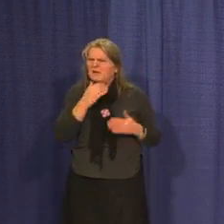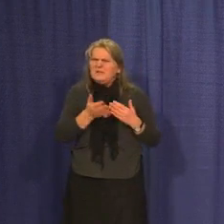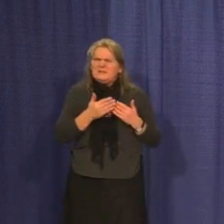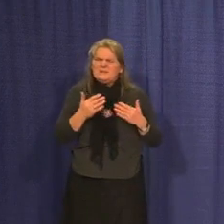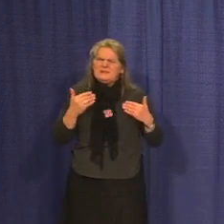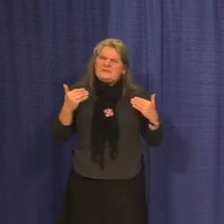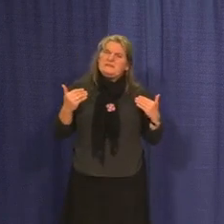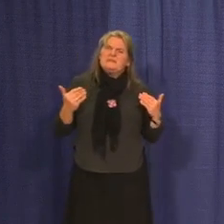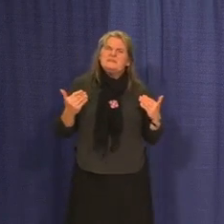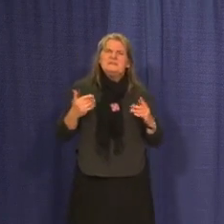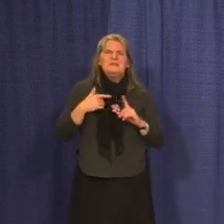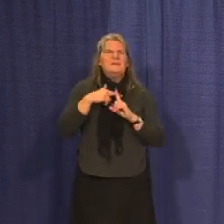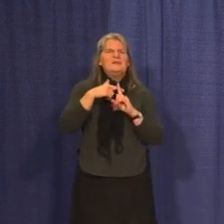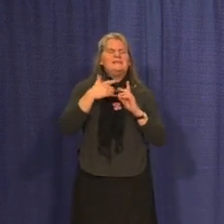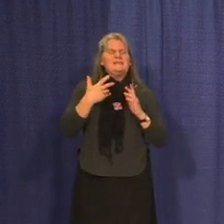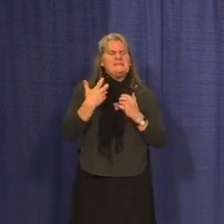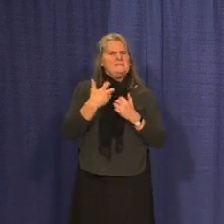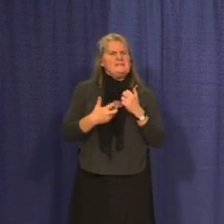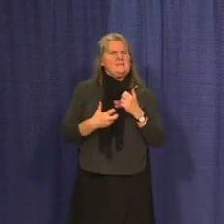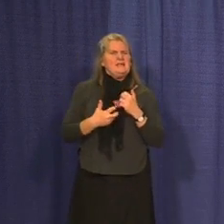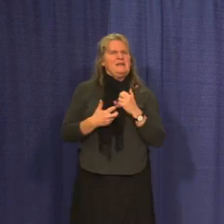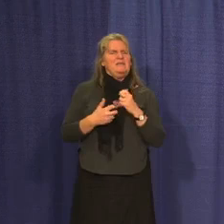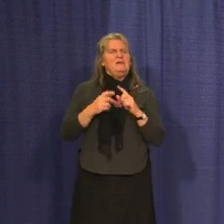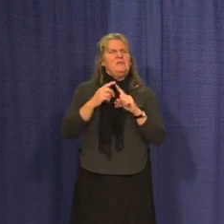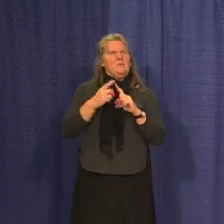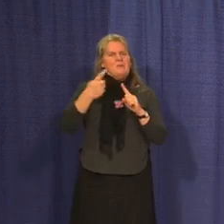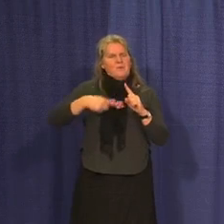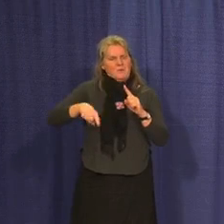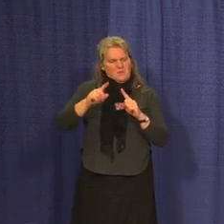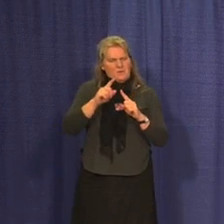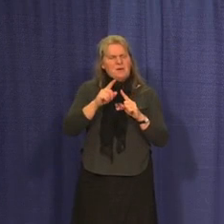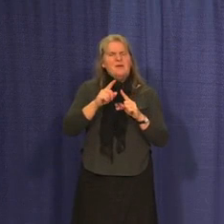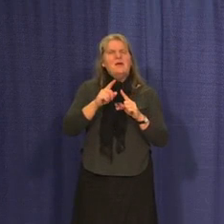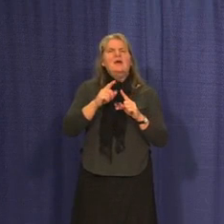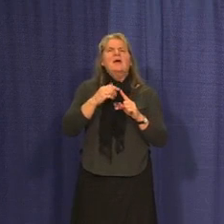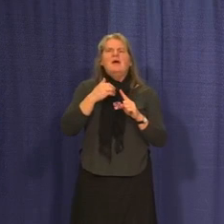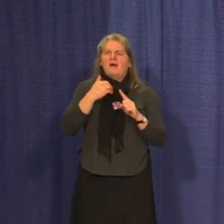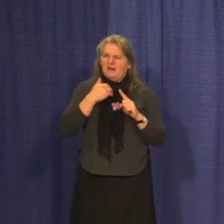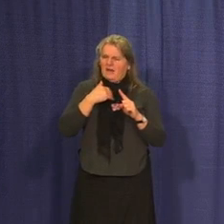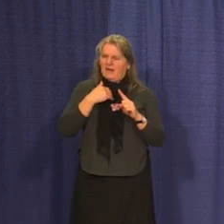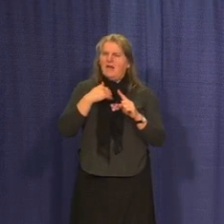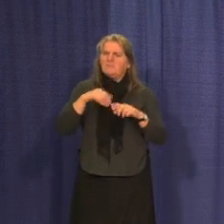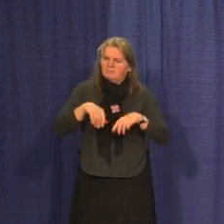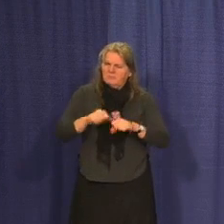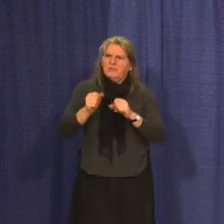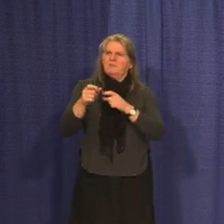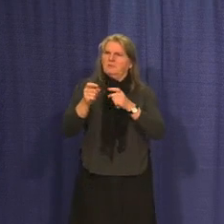to feel discouraged. But we have to keep in mind that there is much that is still